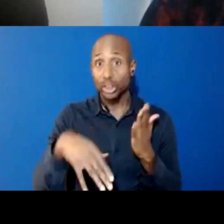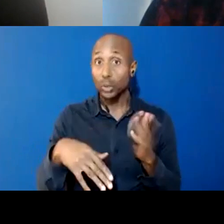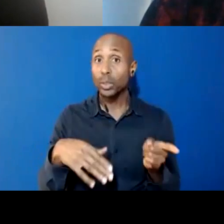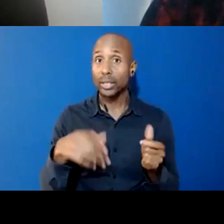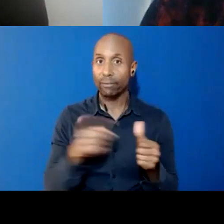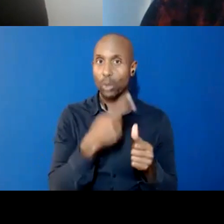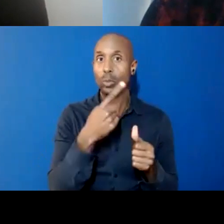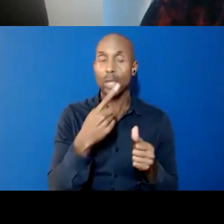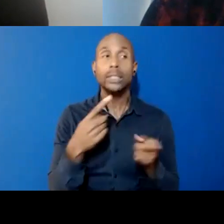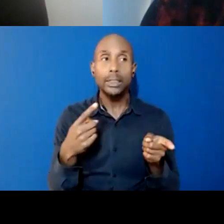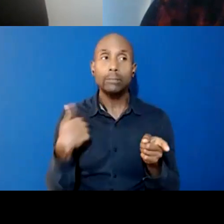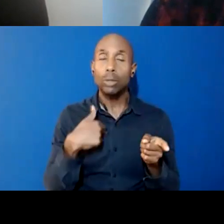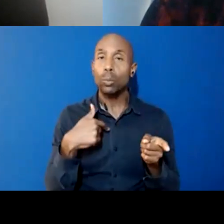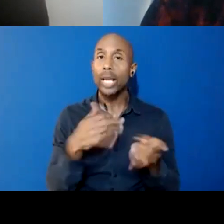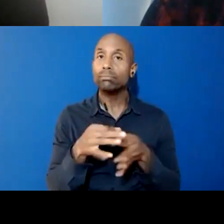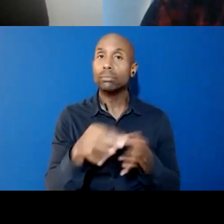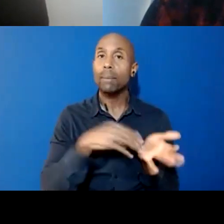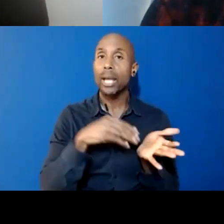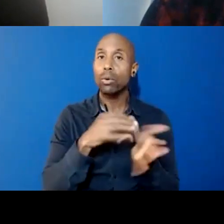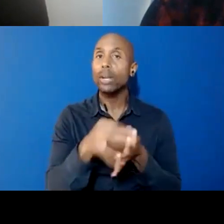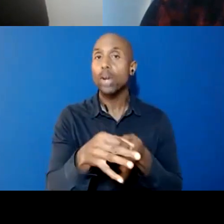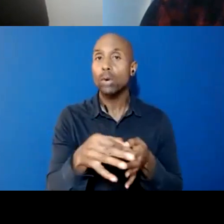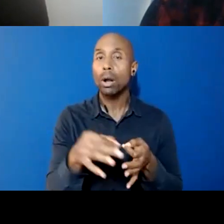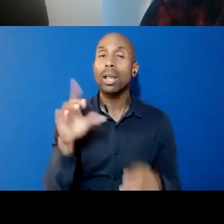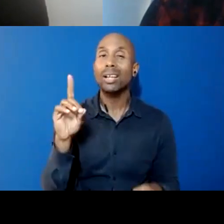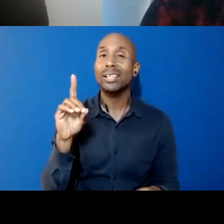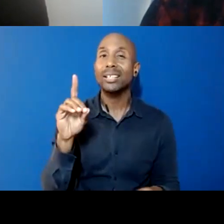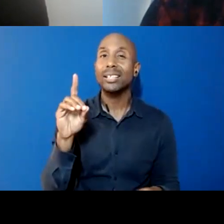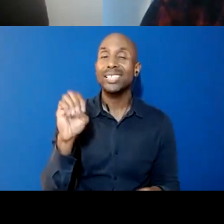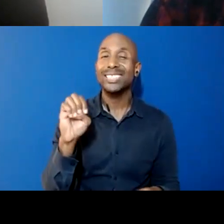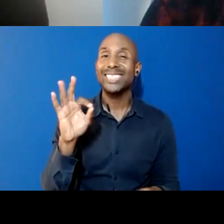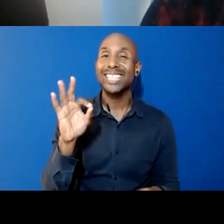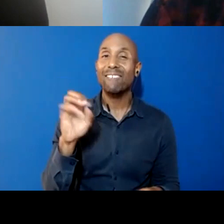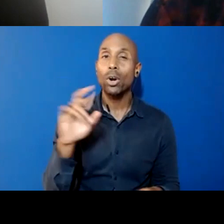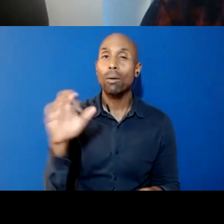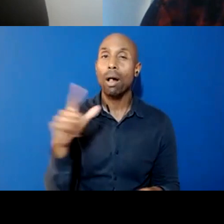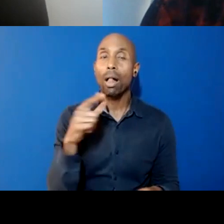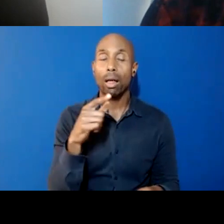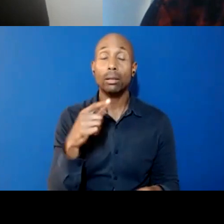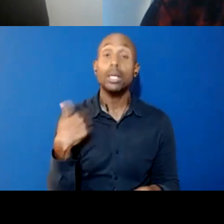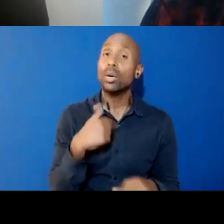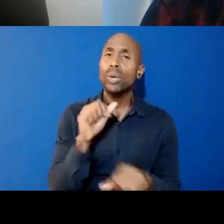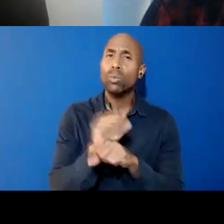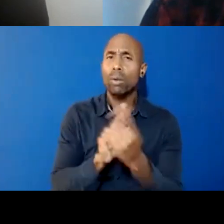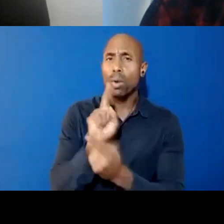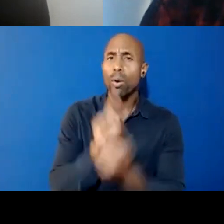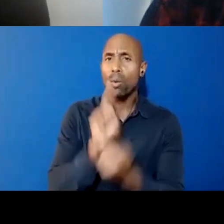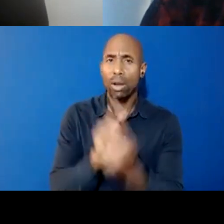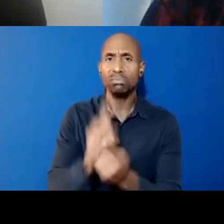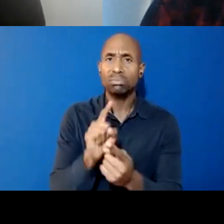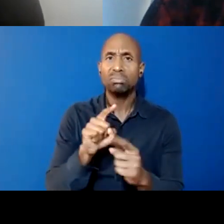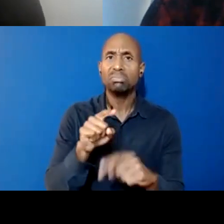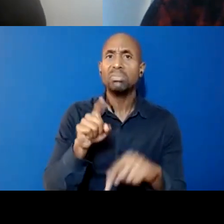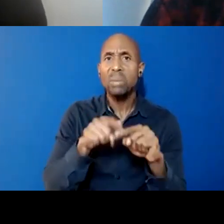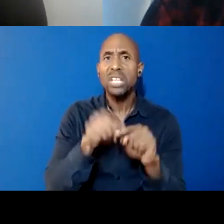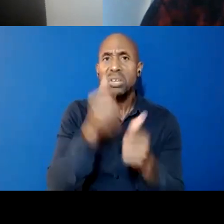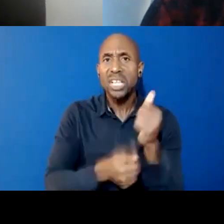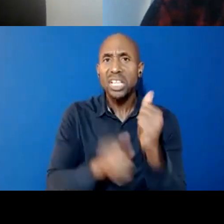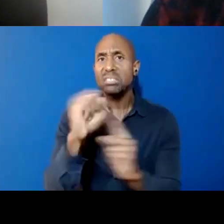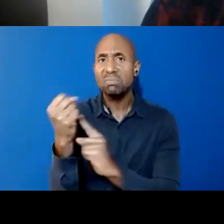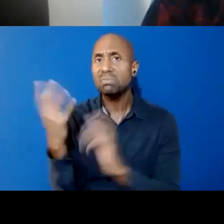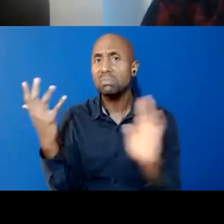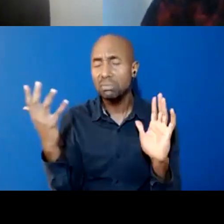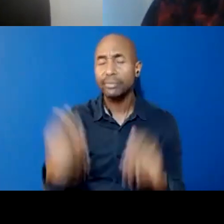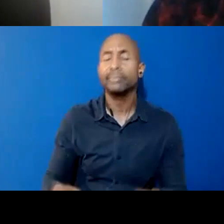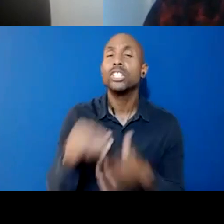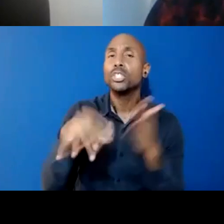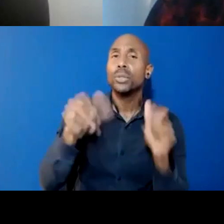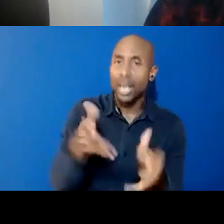We have the ability to work one on one with students and to make requests of our board